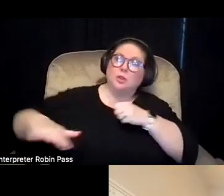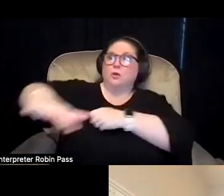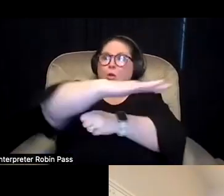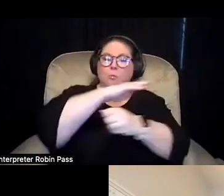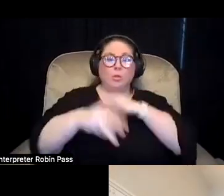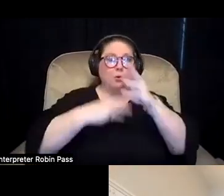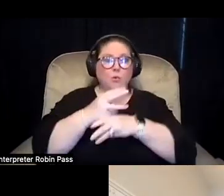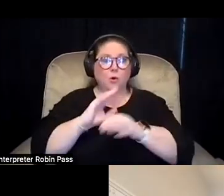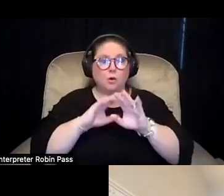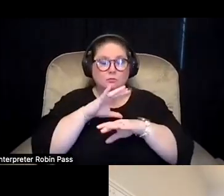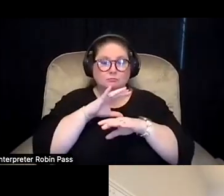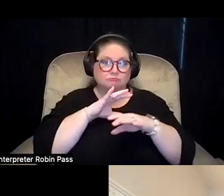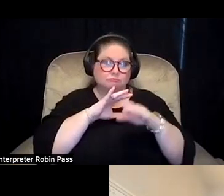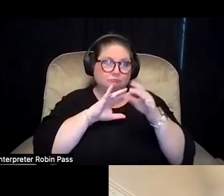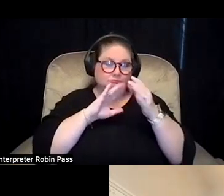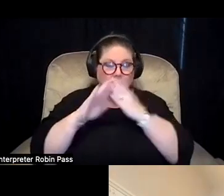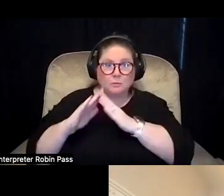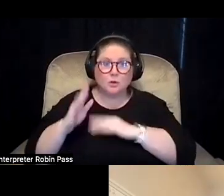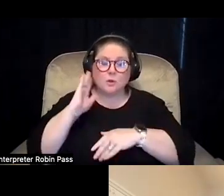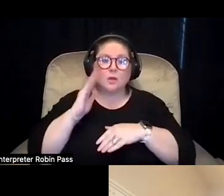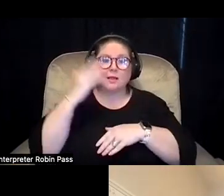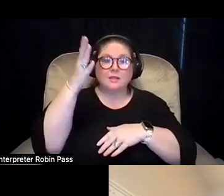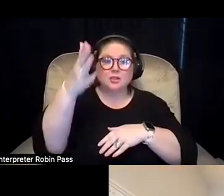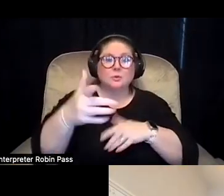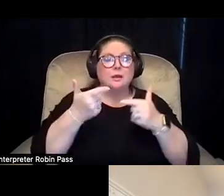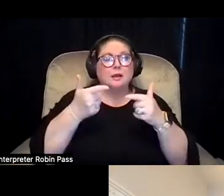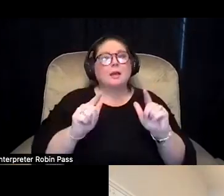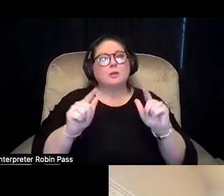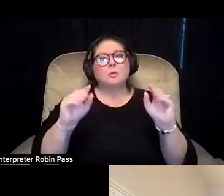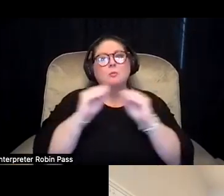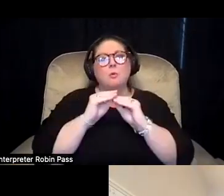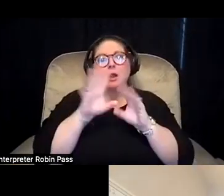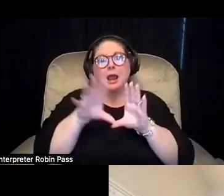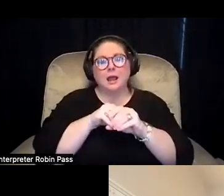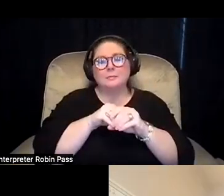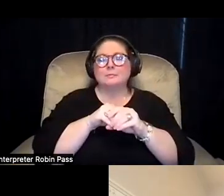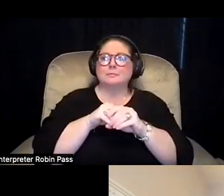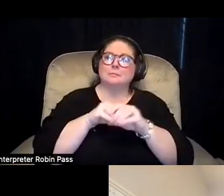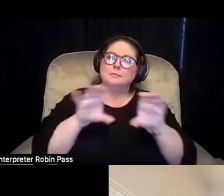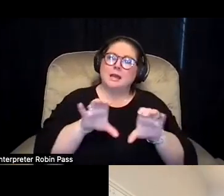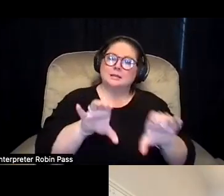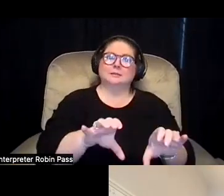eventually allow them to you know be more active participants in you know in their communities